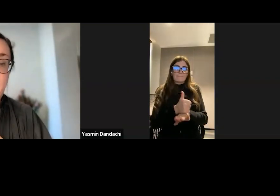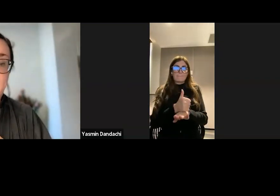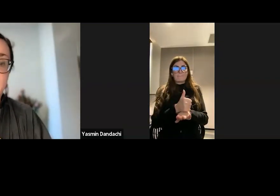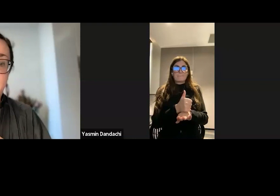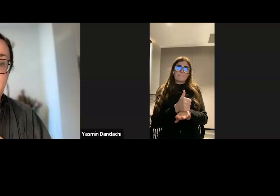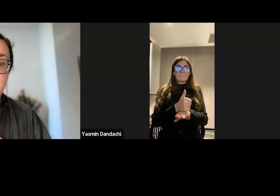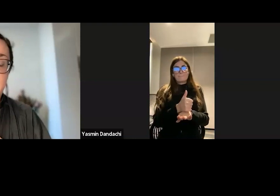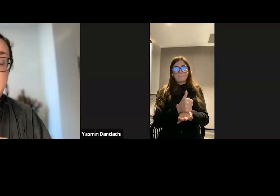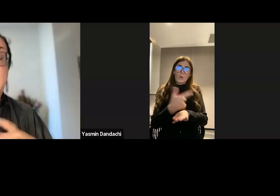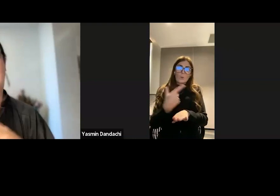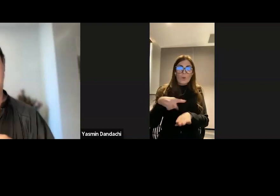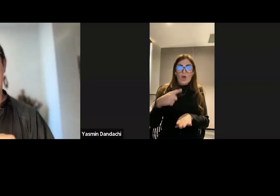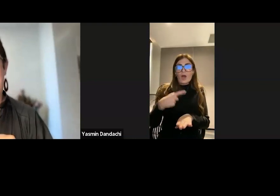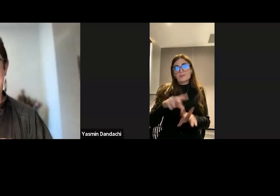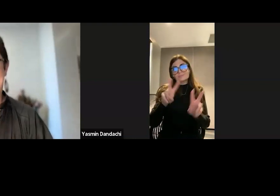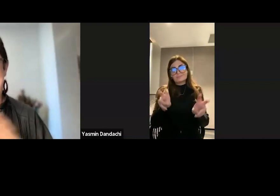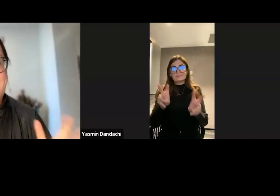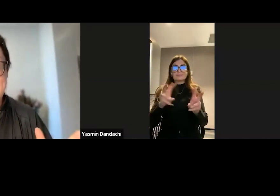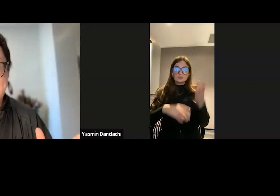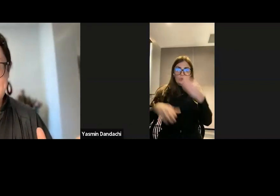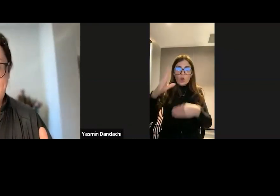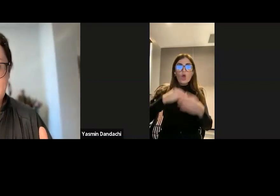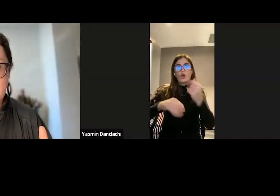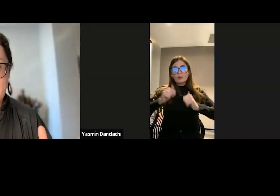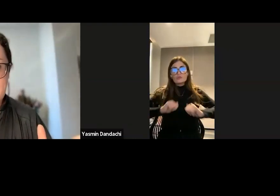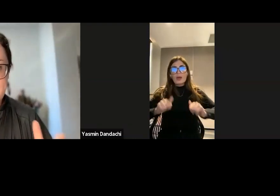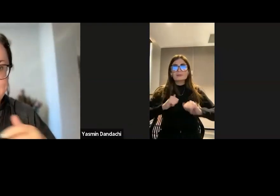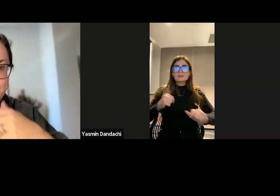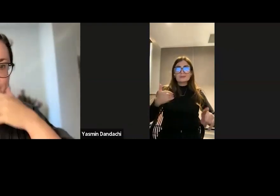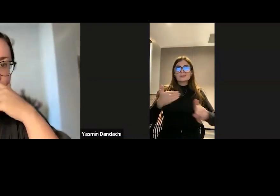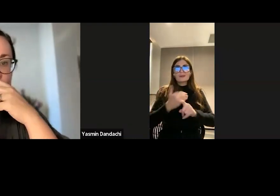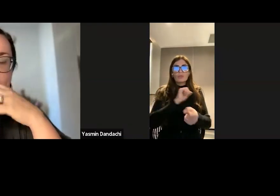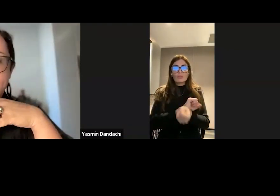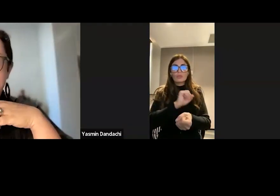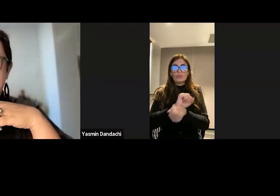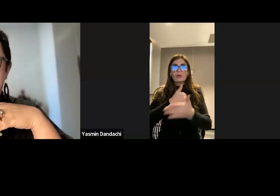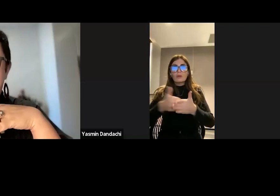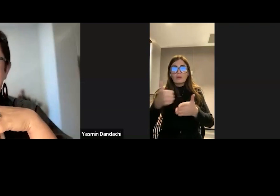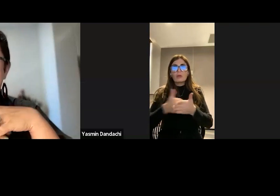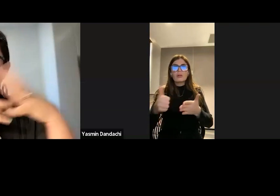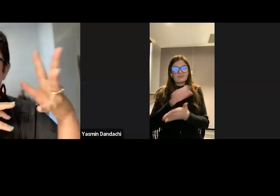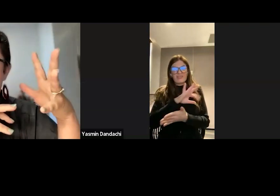models and learned practice that aren't fit for purpose.